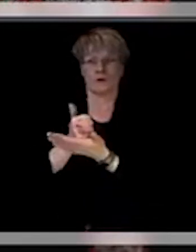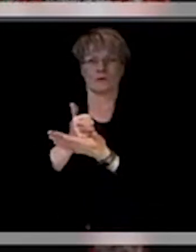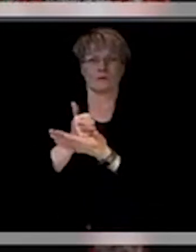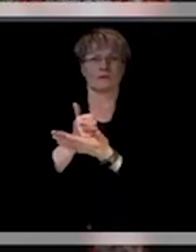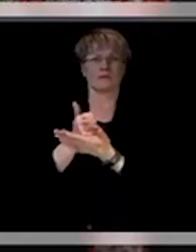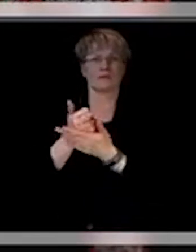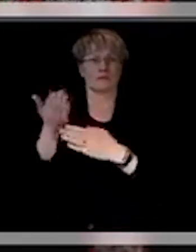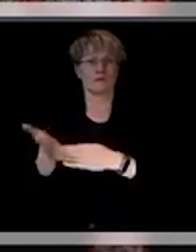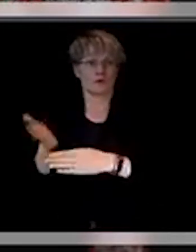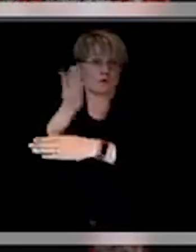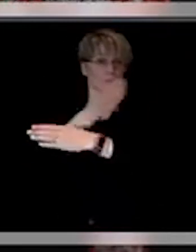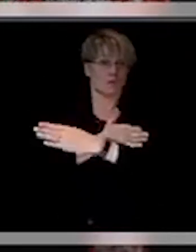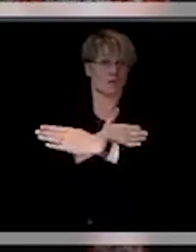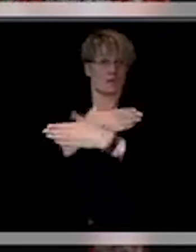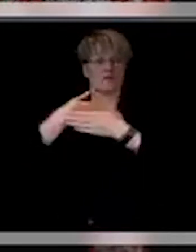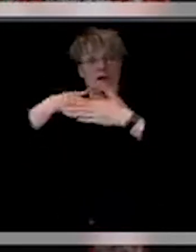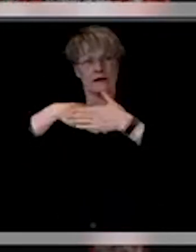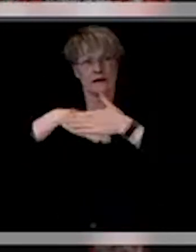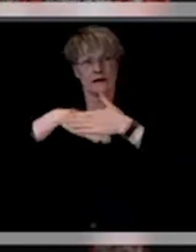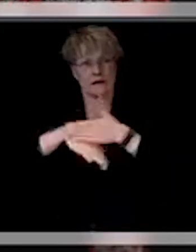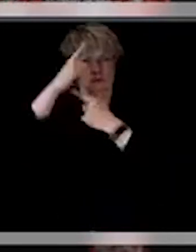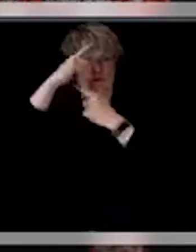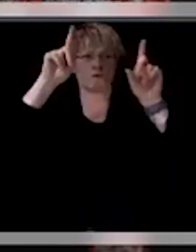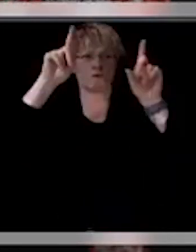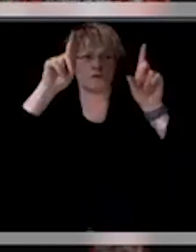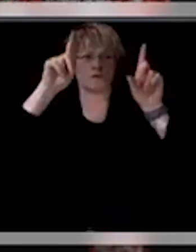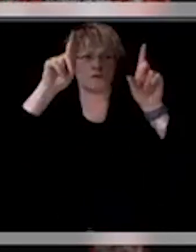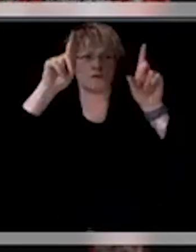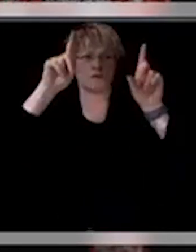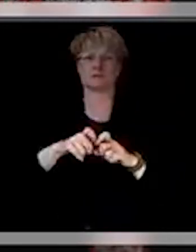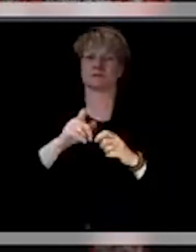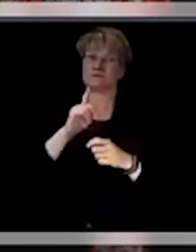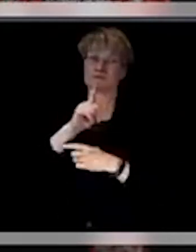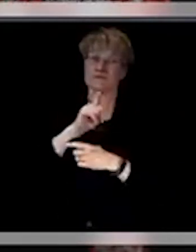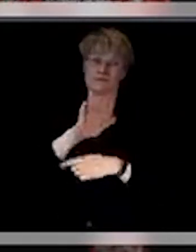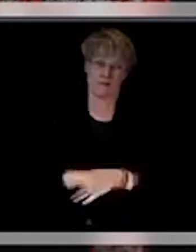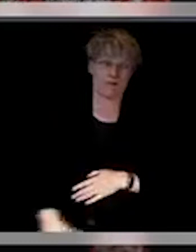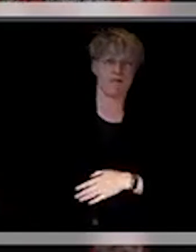for the test. It's actually a concern statewide and there's a state testing task force that